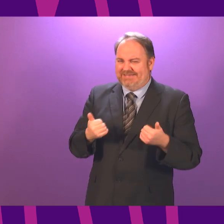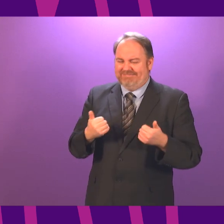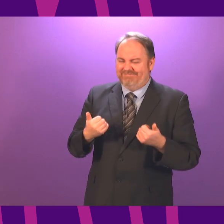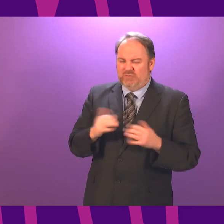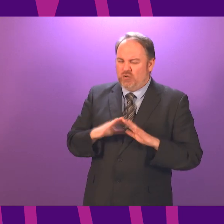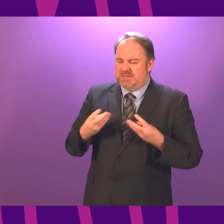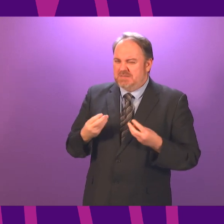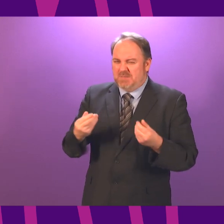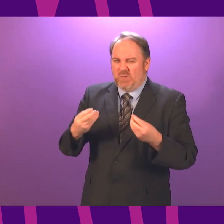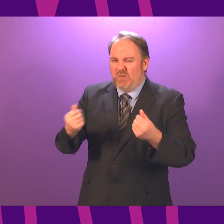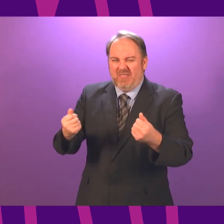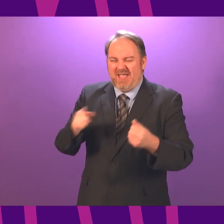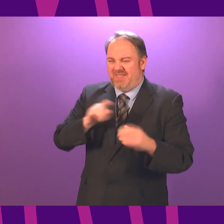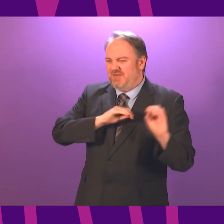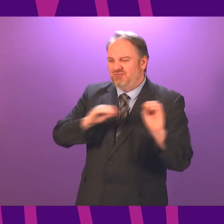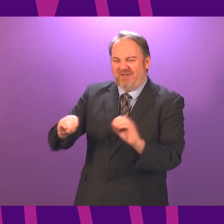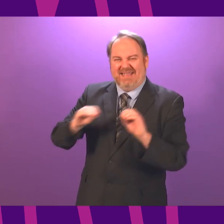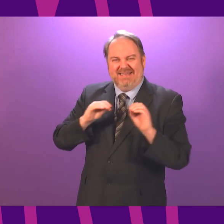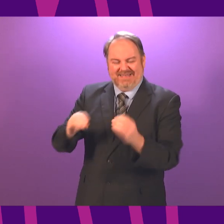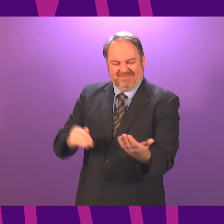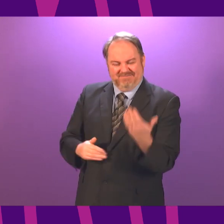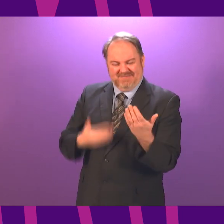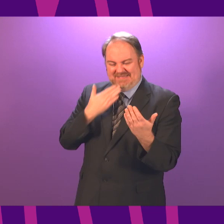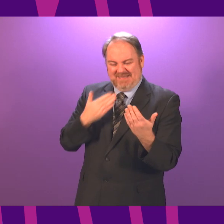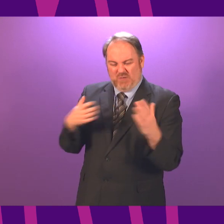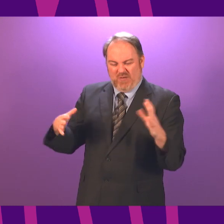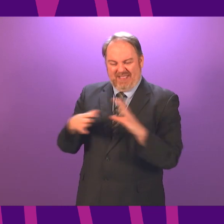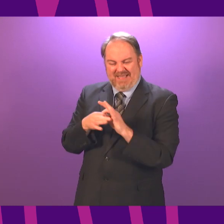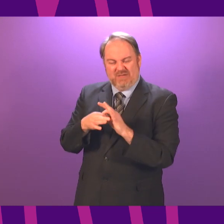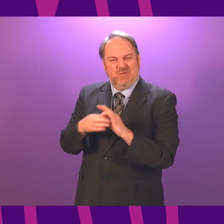modules on subjects that have little relevance to what vaccinators are being asked to do.